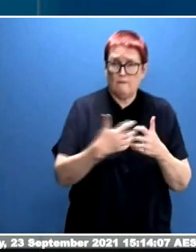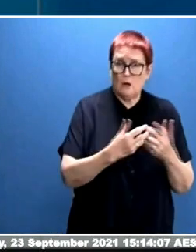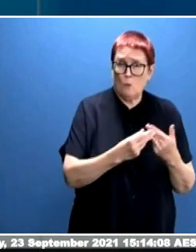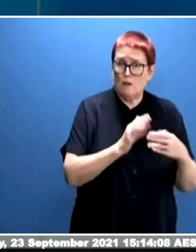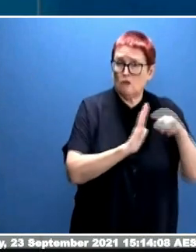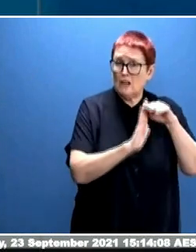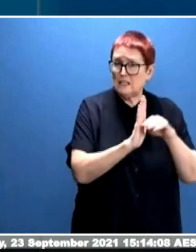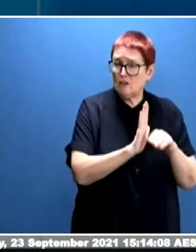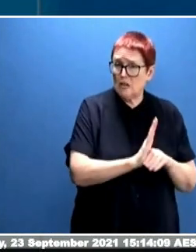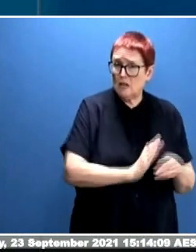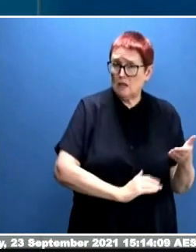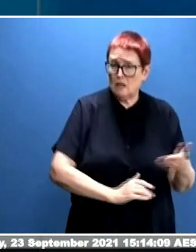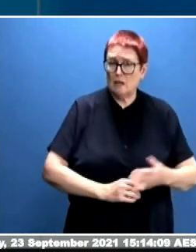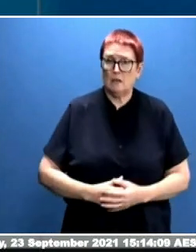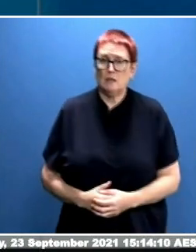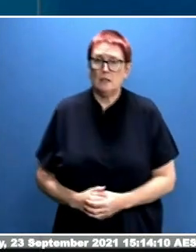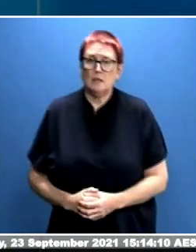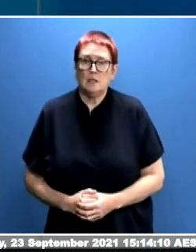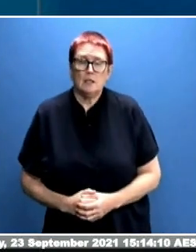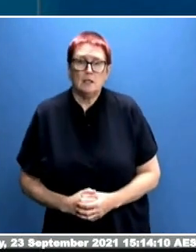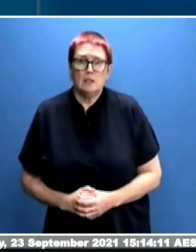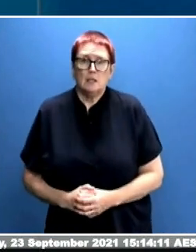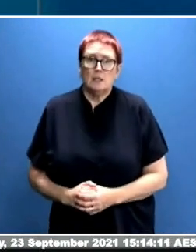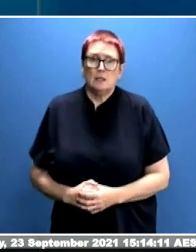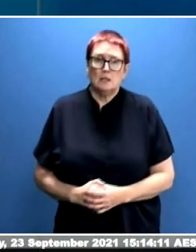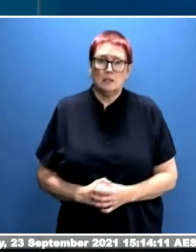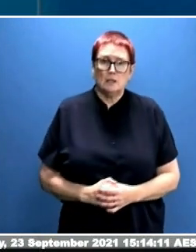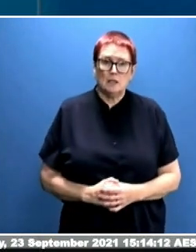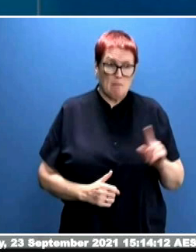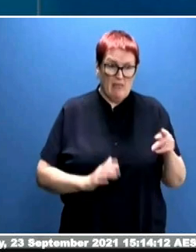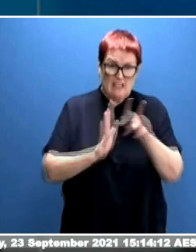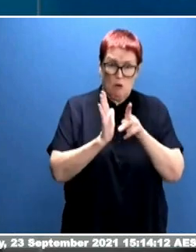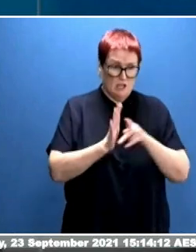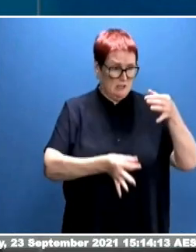Well, not in that document, no, and that But that's the policy document.